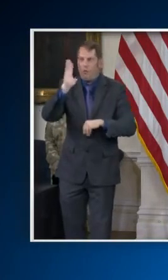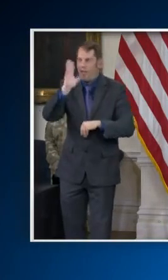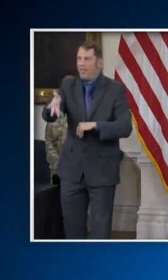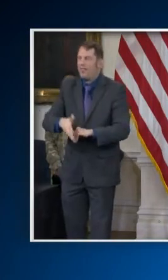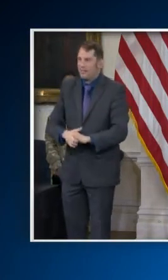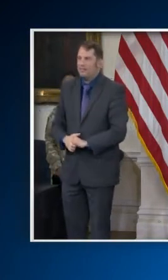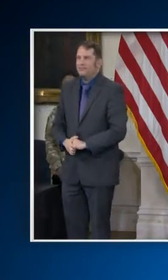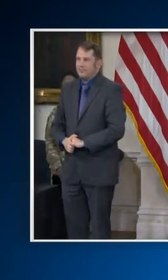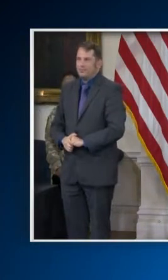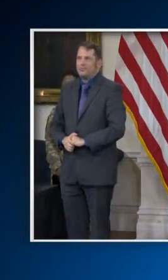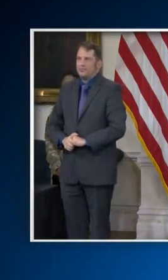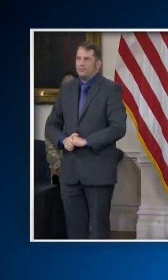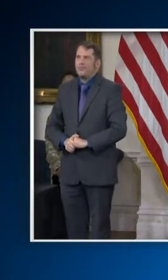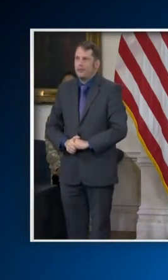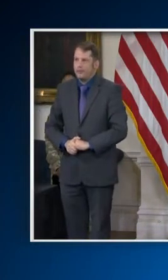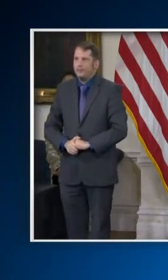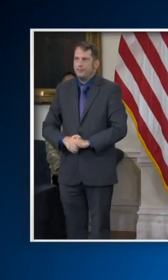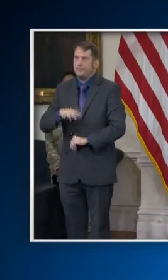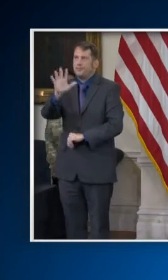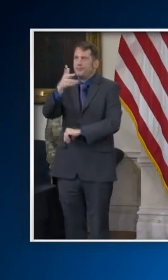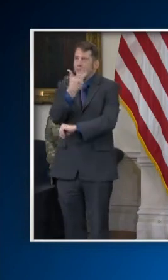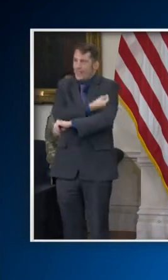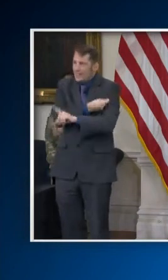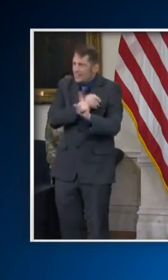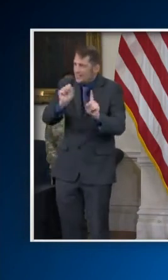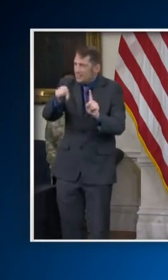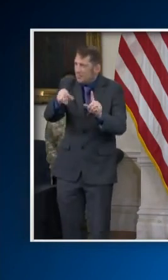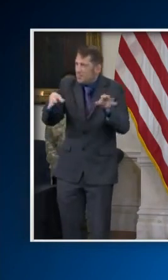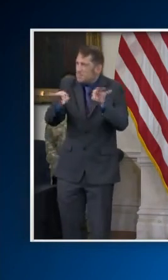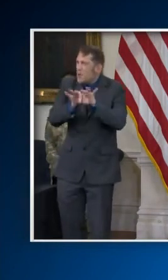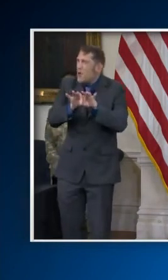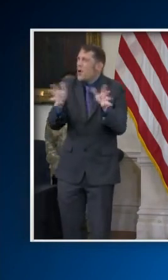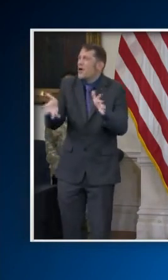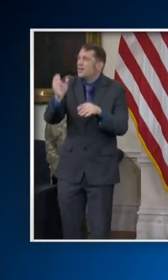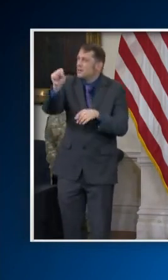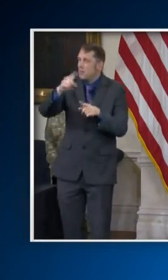THIS CAMPAIGN WILL BE EXPANDING FURTHER IN THE COMING WEEKS.